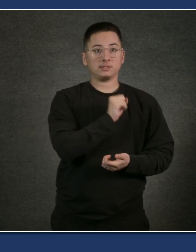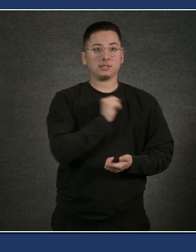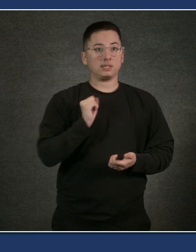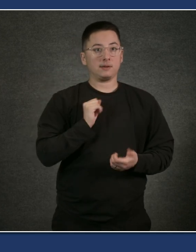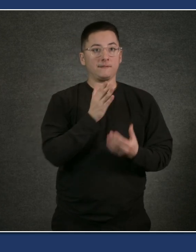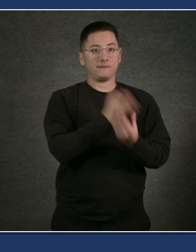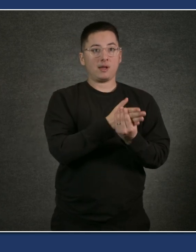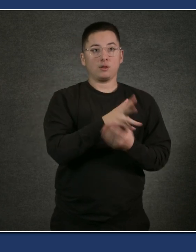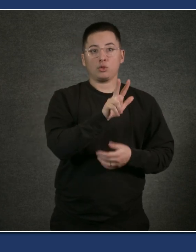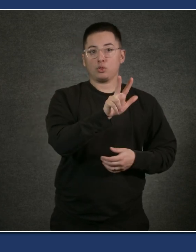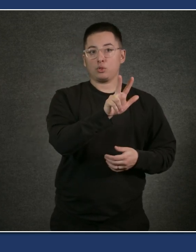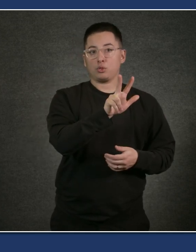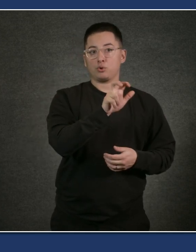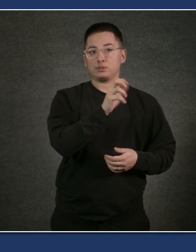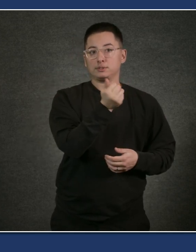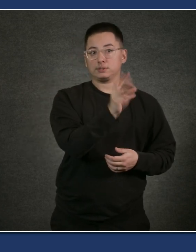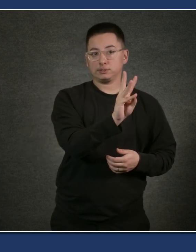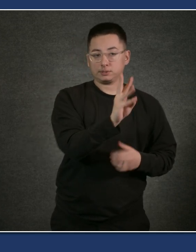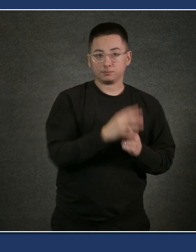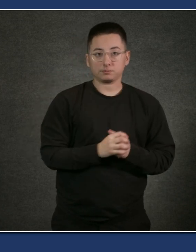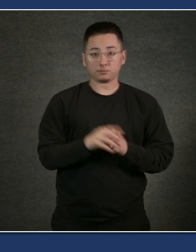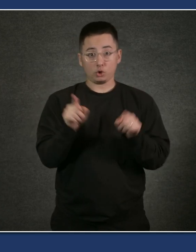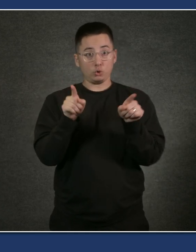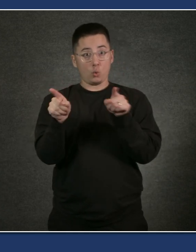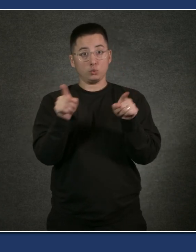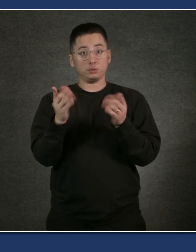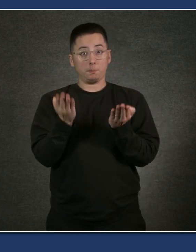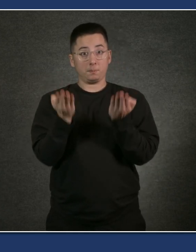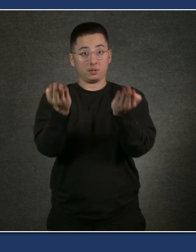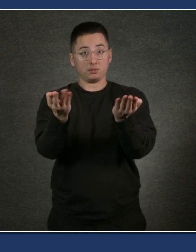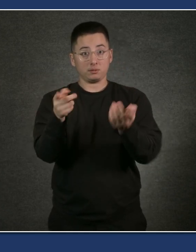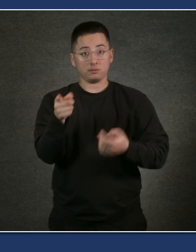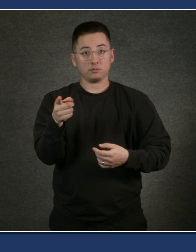These bills seek a roughly $1 per mile increase,